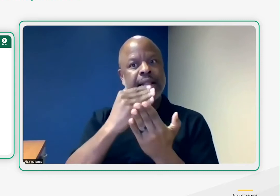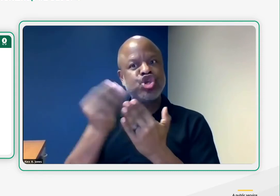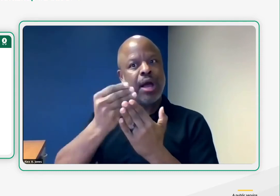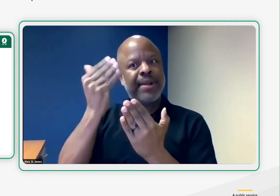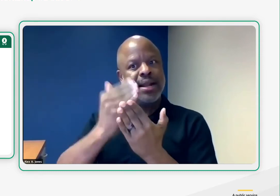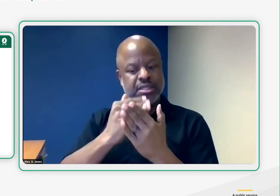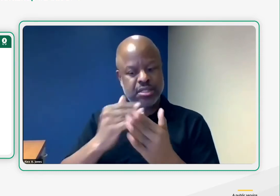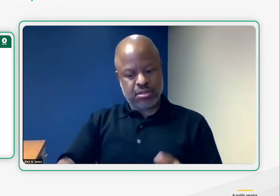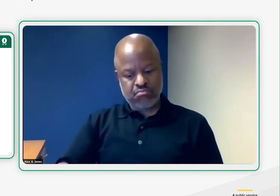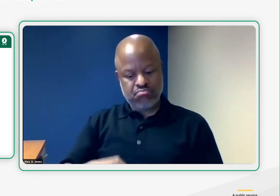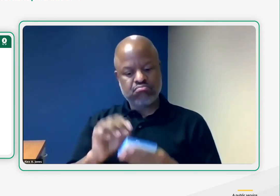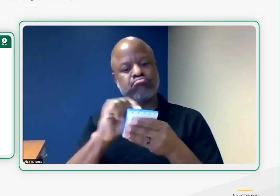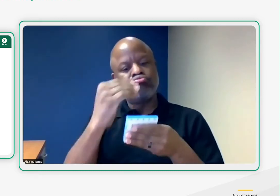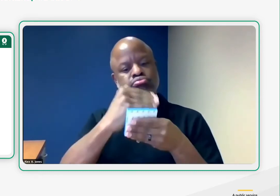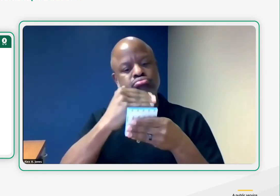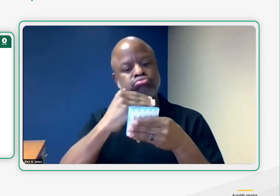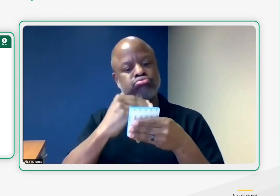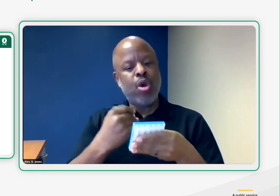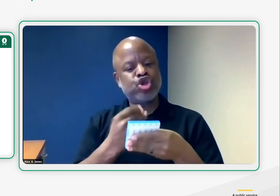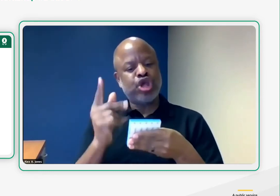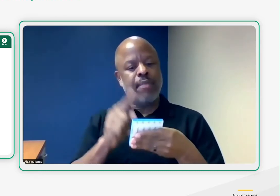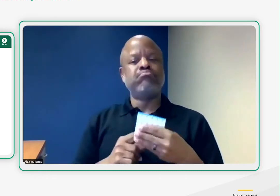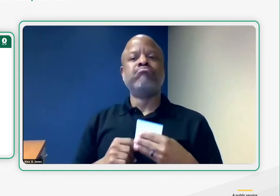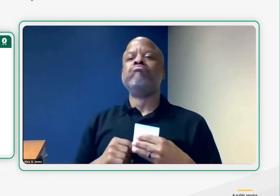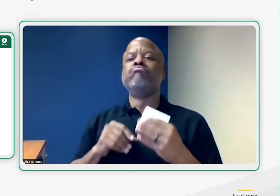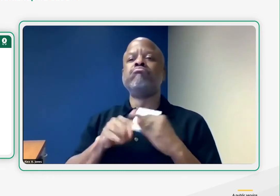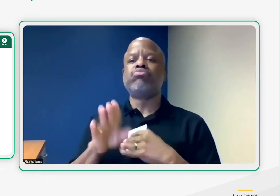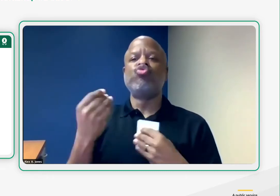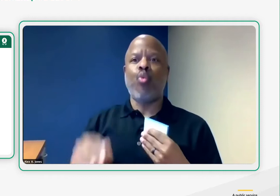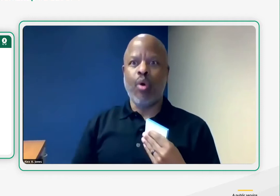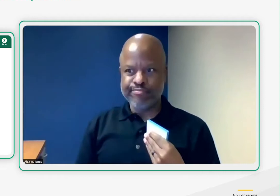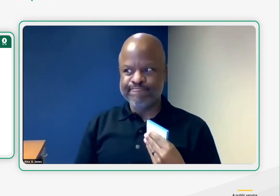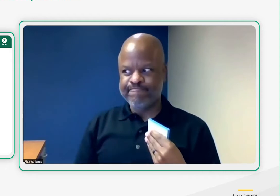You have a shopping list that you went in with already,